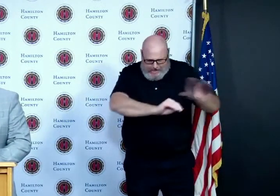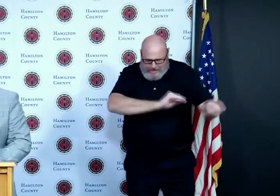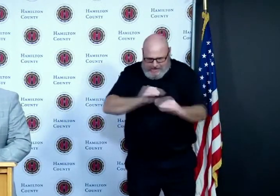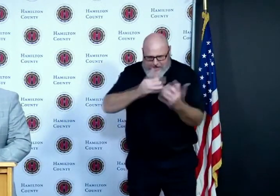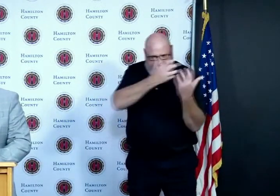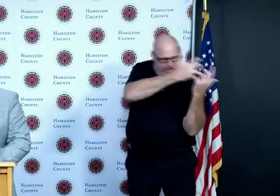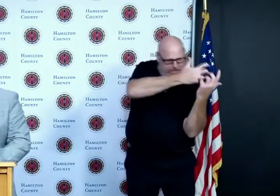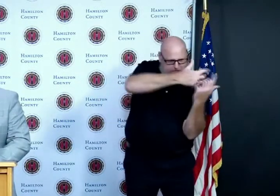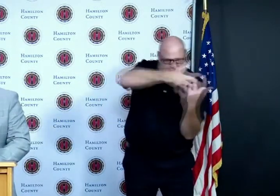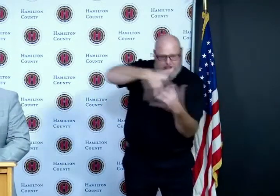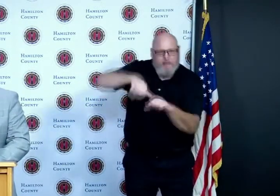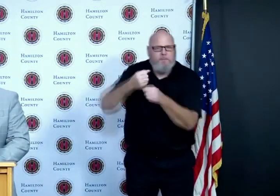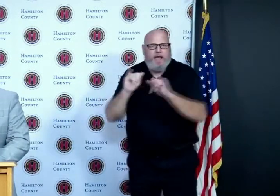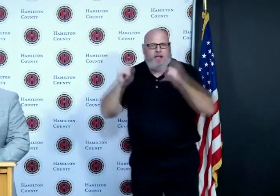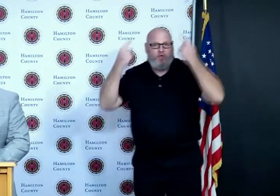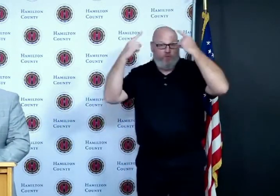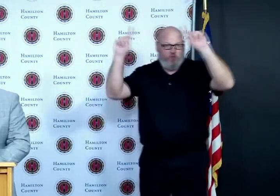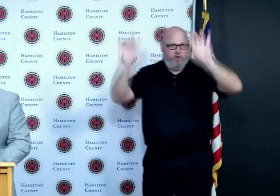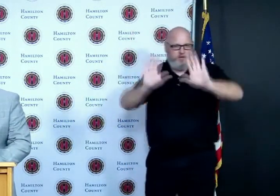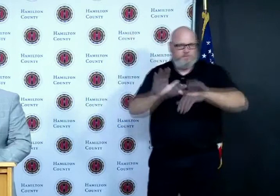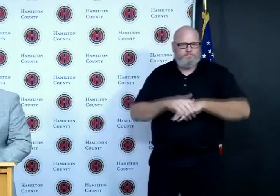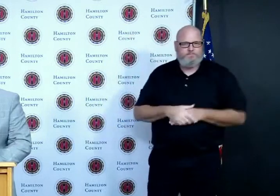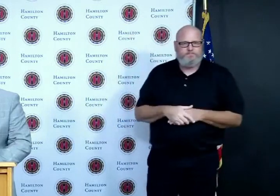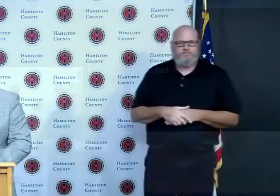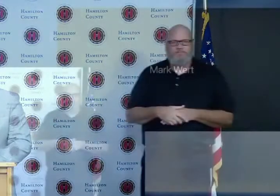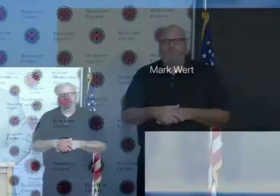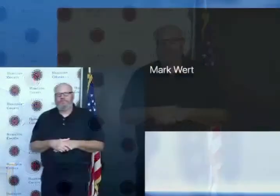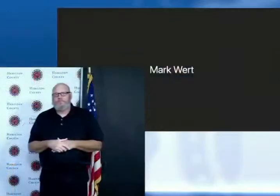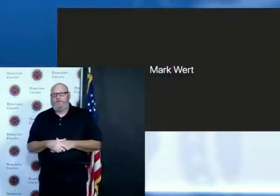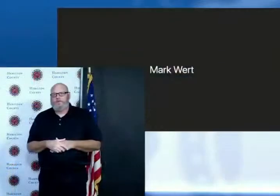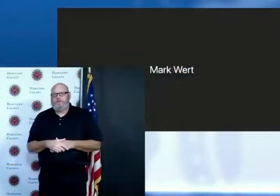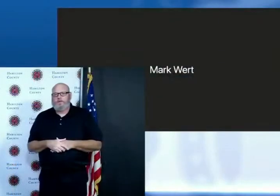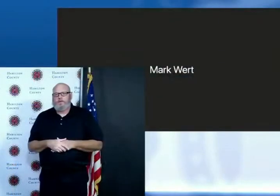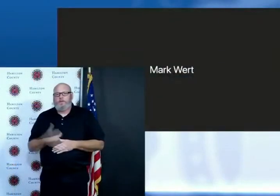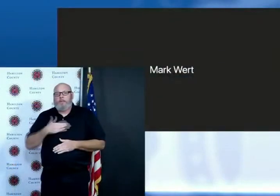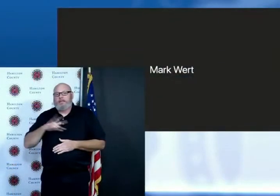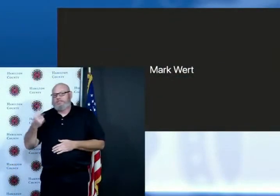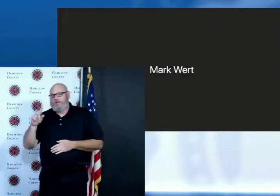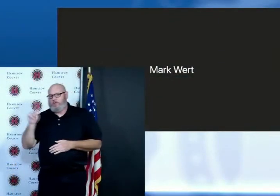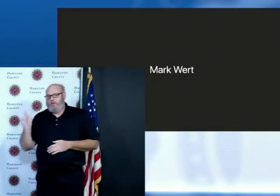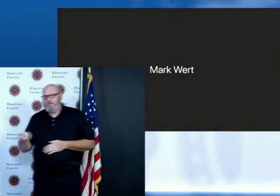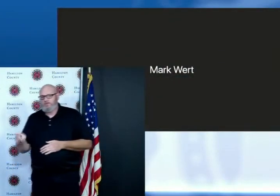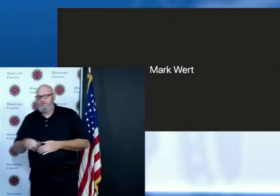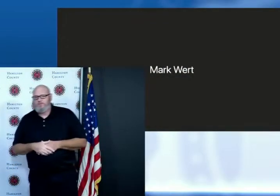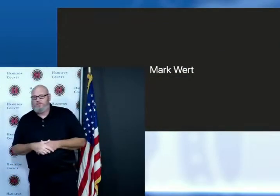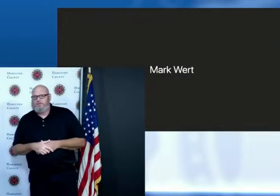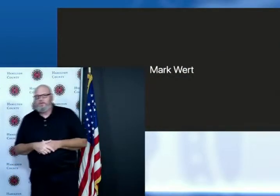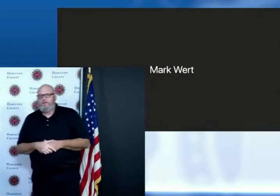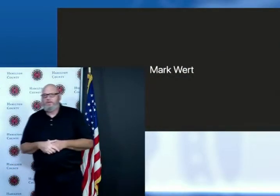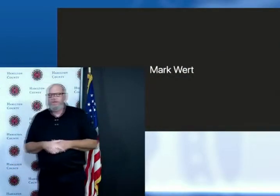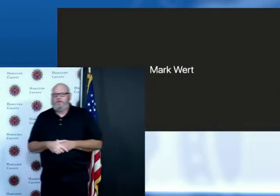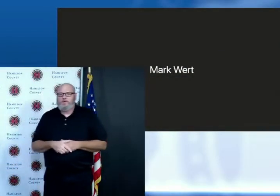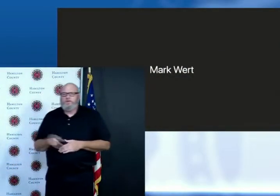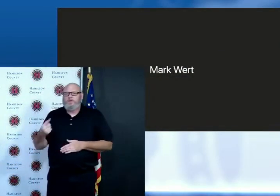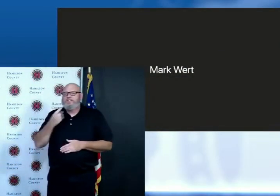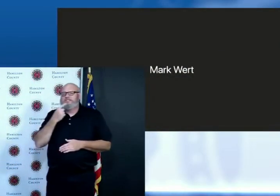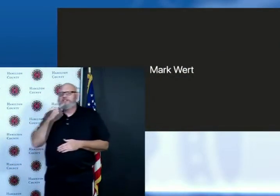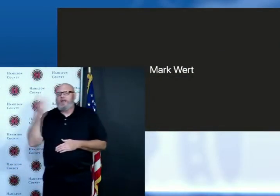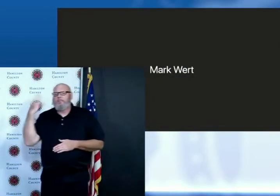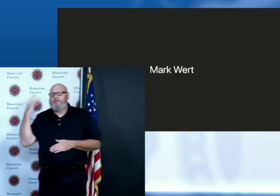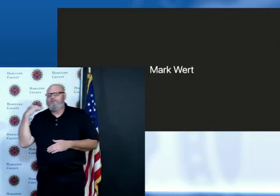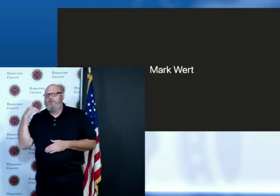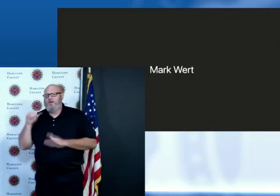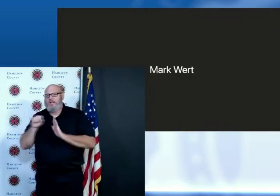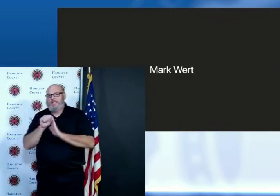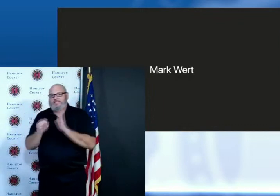okay the second one is I know you said before that the the states out looking for variants